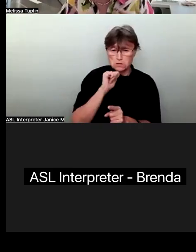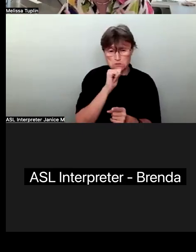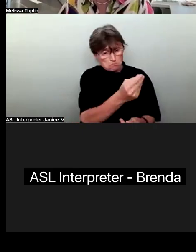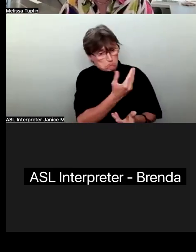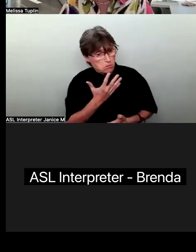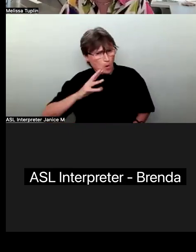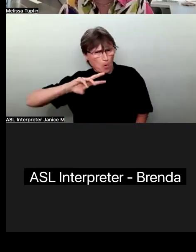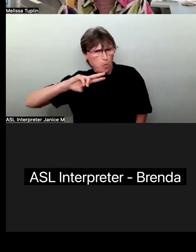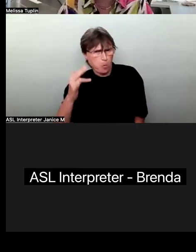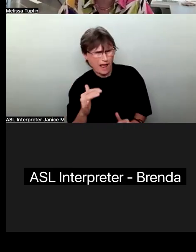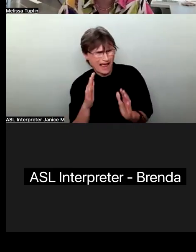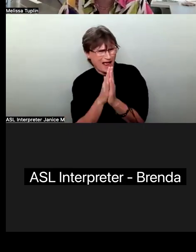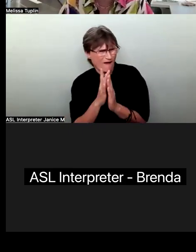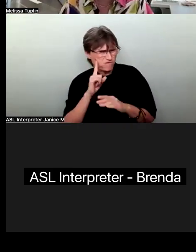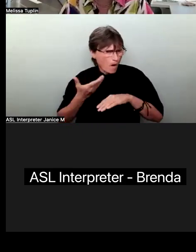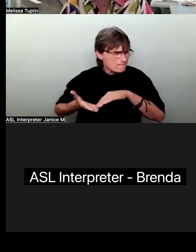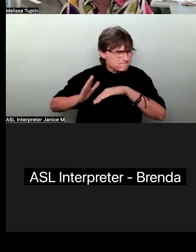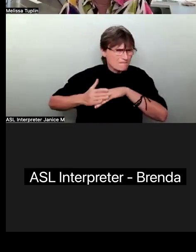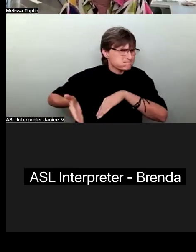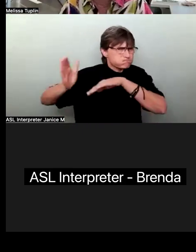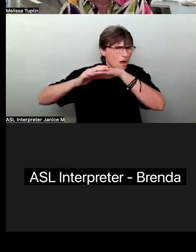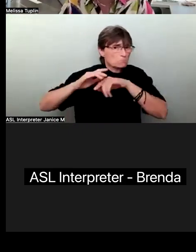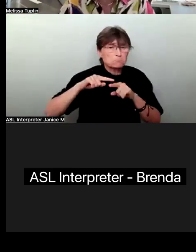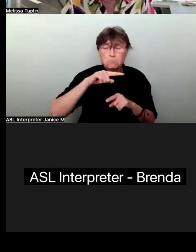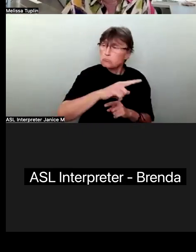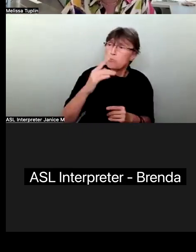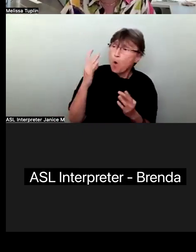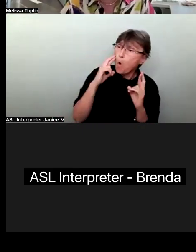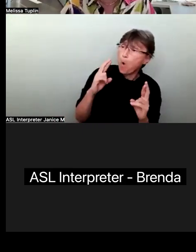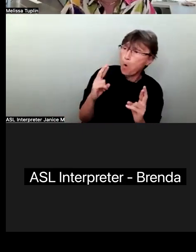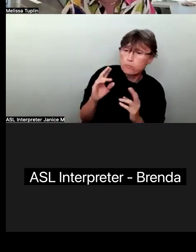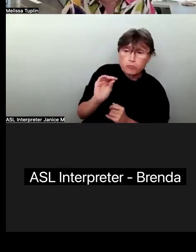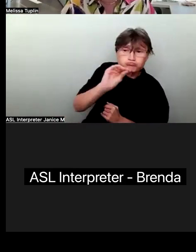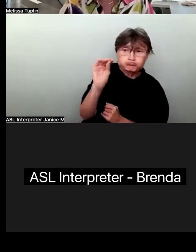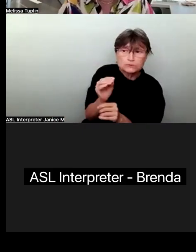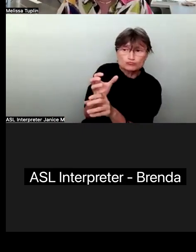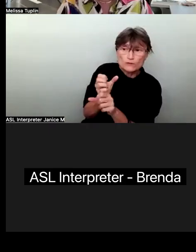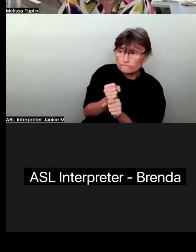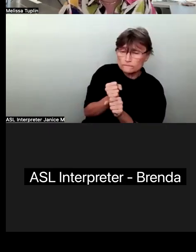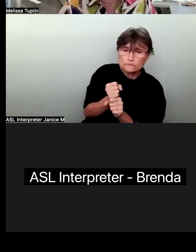with the hopes that they get a portion of it, are unlikely to be successful in this program.